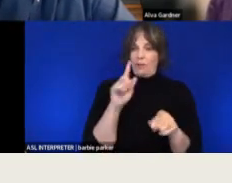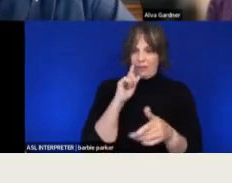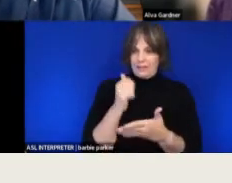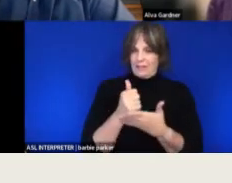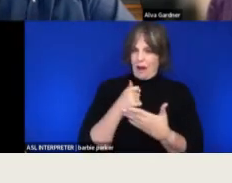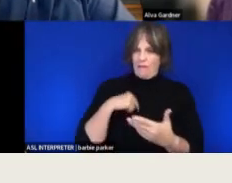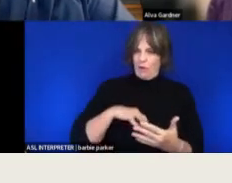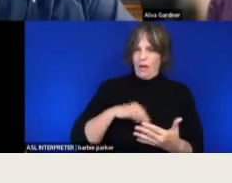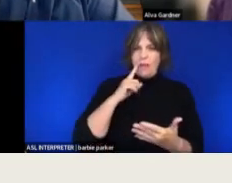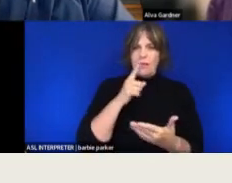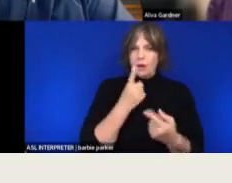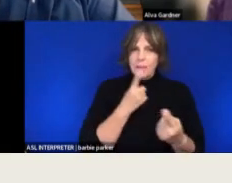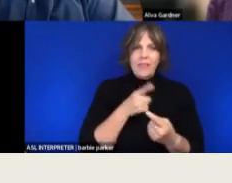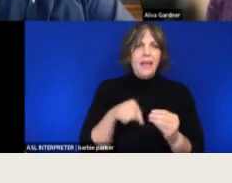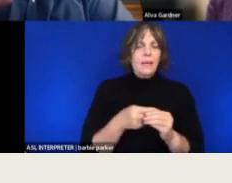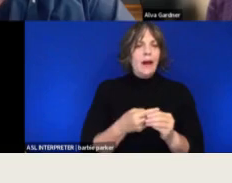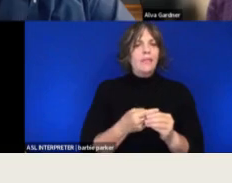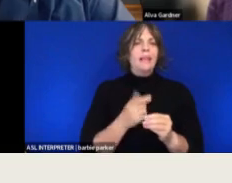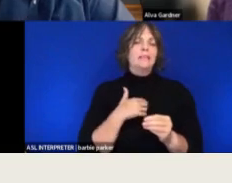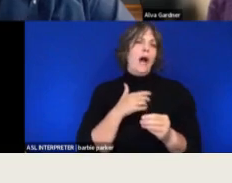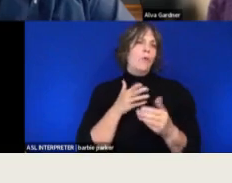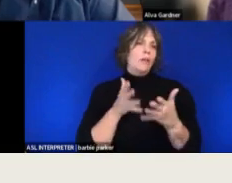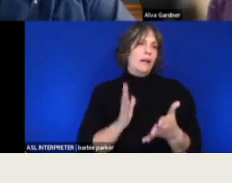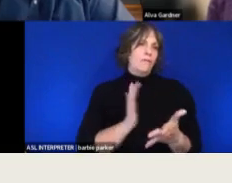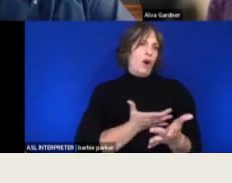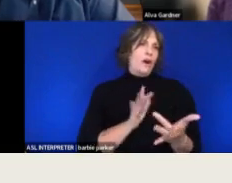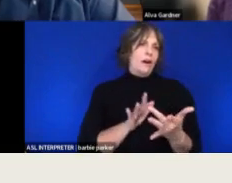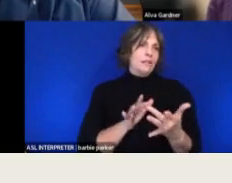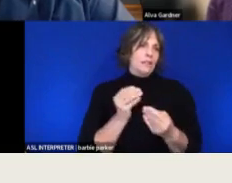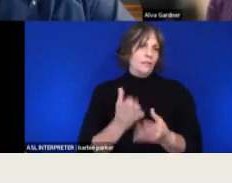going to leave our contact information up here, and we've got some time for questions if